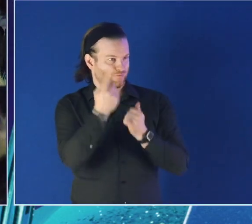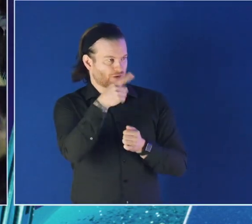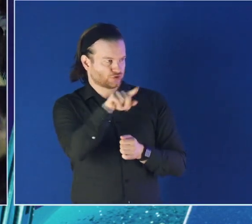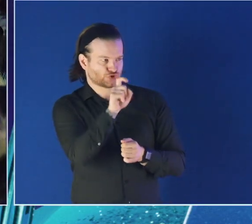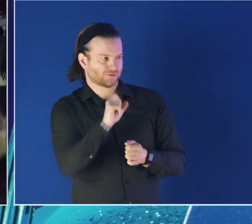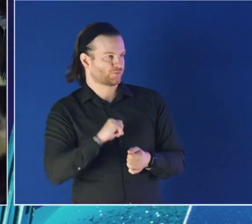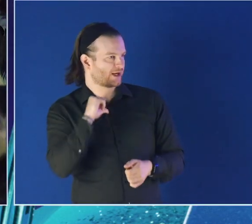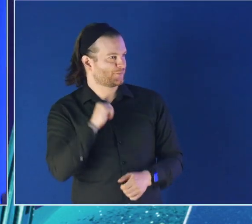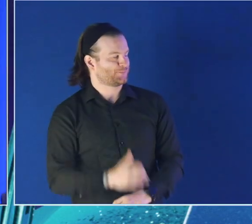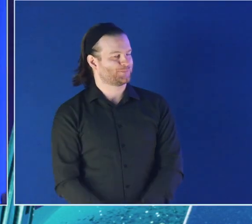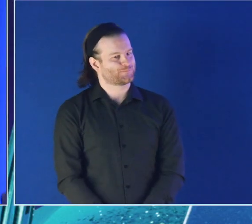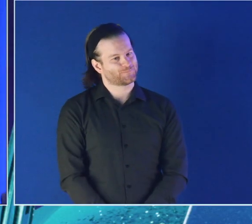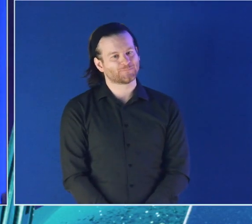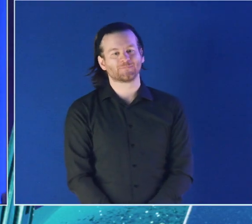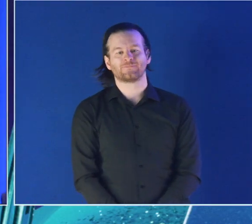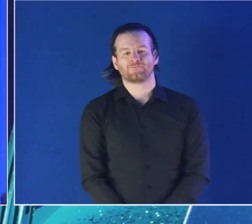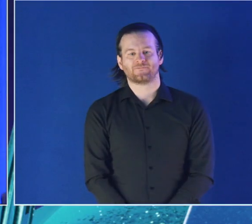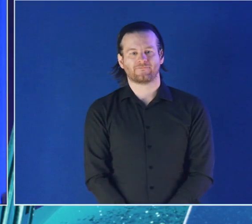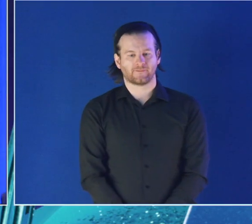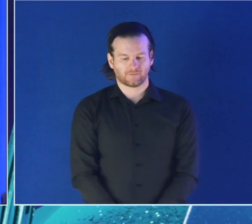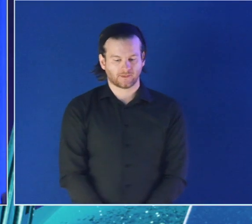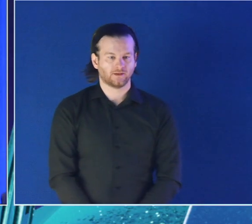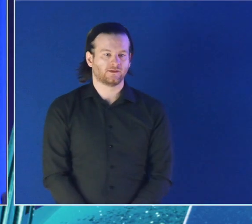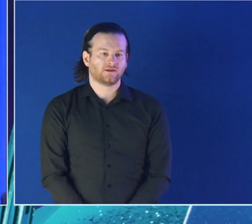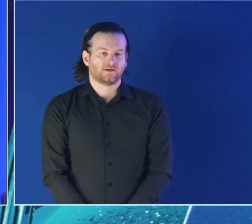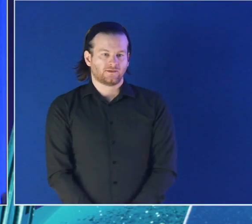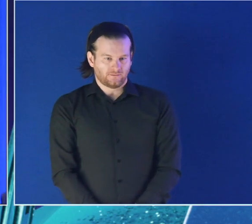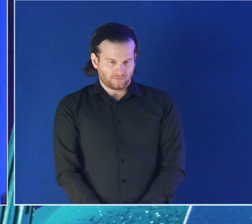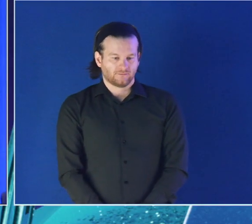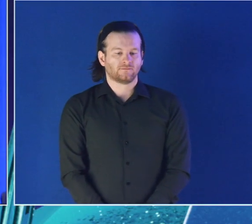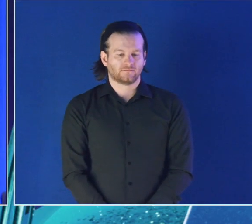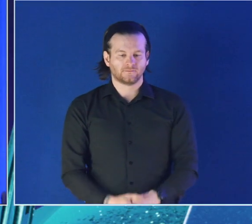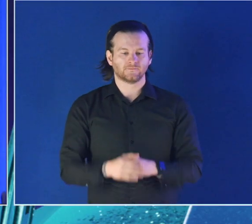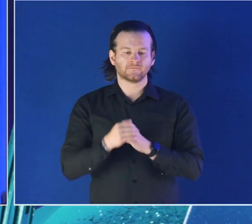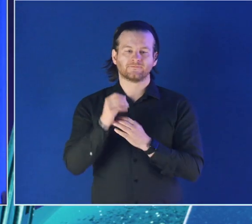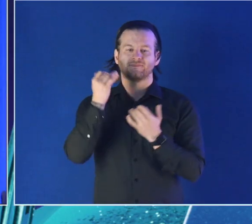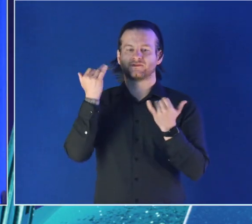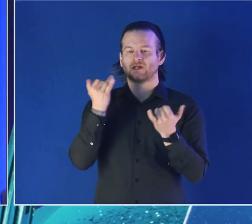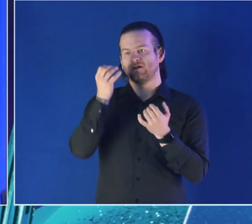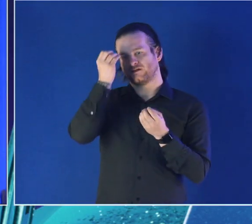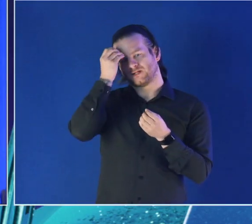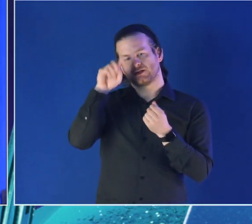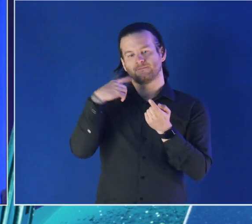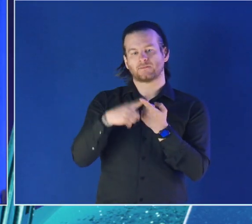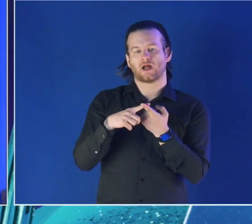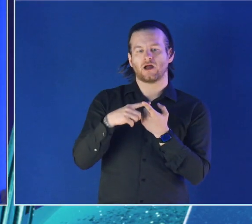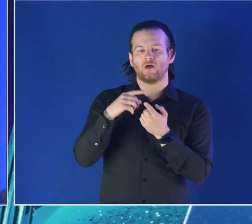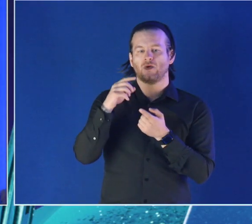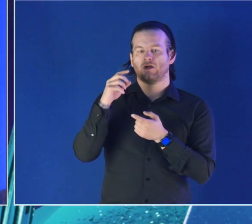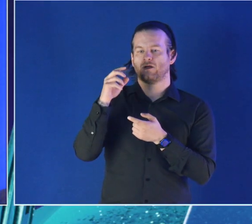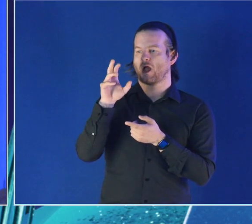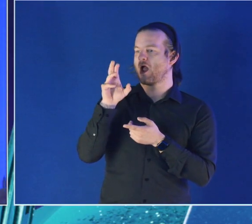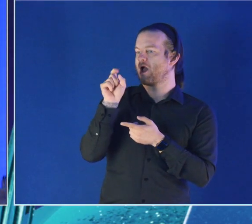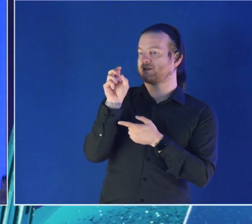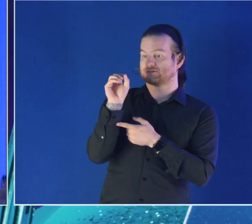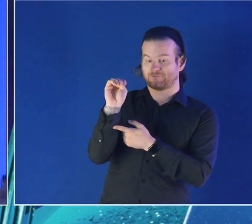When I look at what Custom Voice is and what the Dashboard is, I go back to how it all started. And Mary, you know very well because you were a part of it.